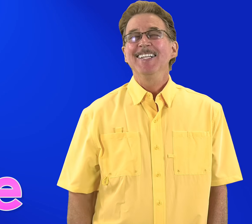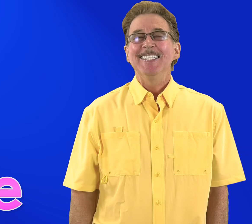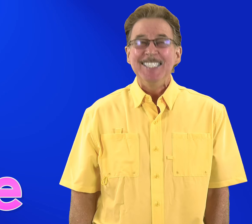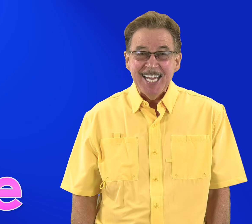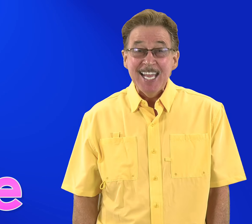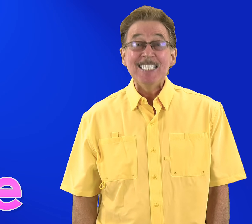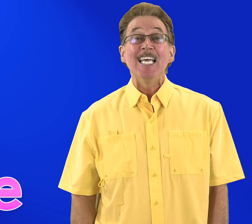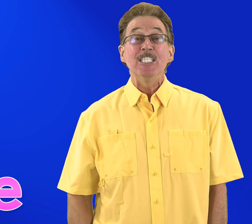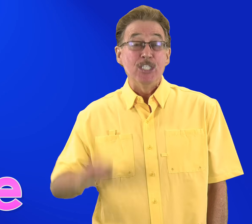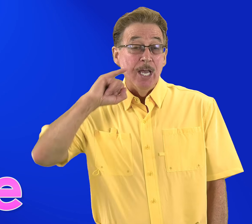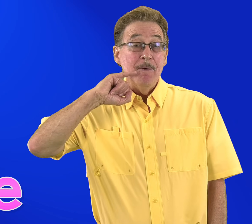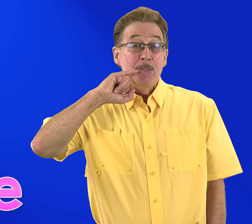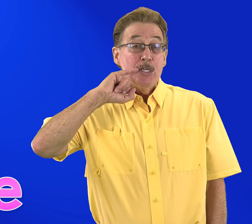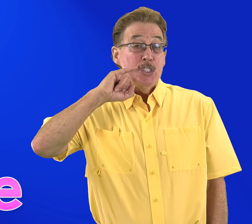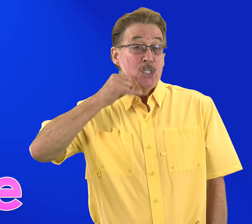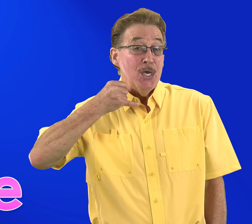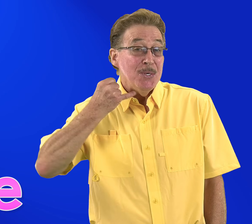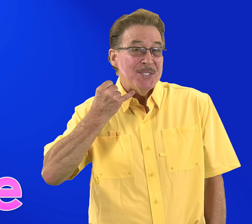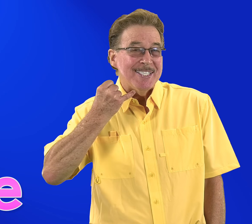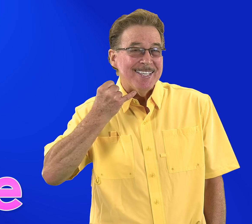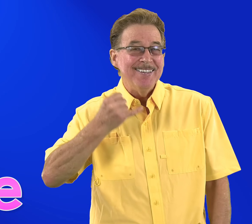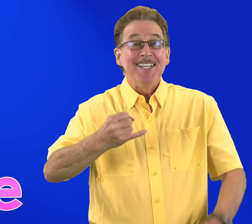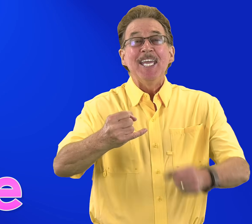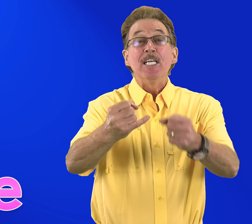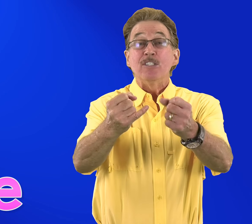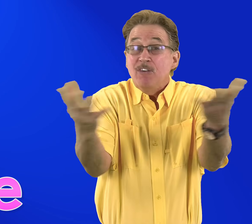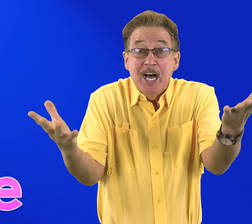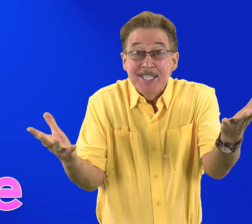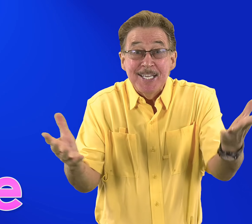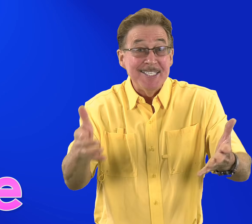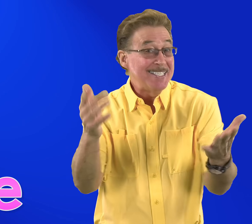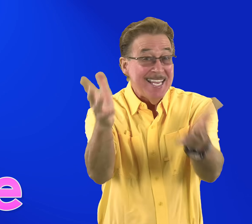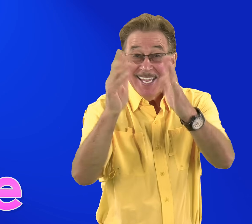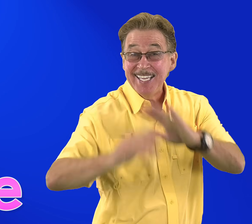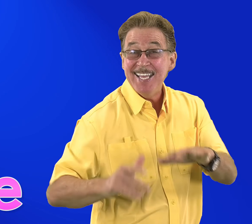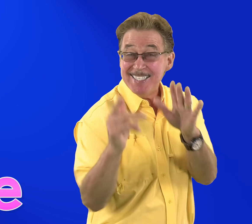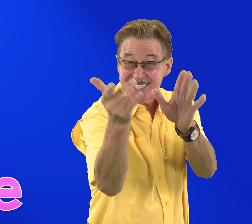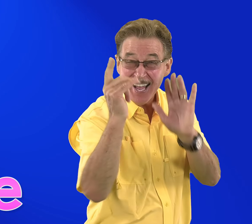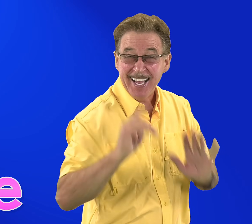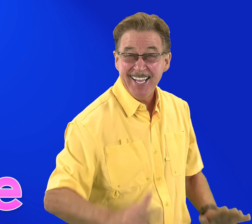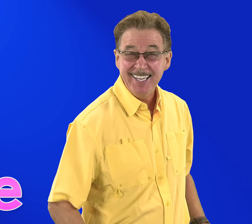J j says /j/ juice It's fun to sing and sign